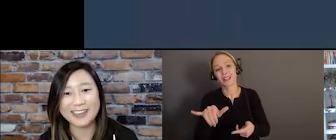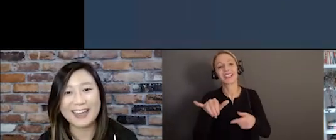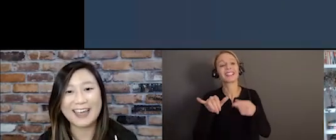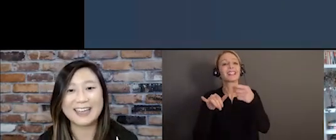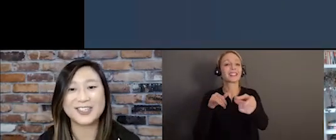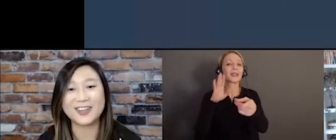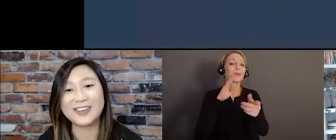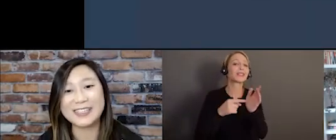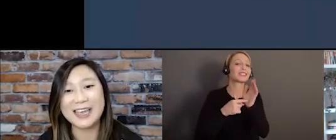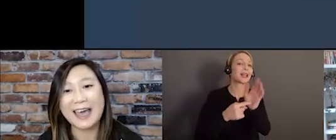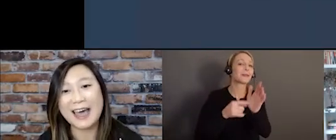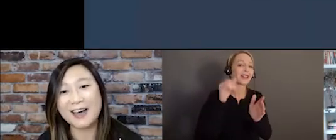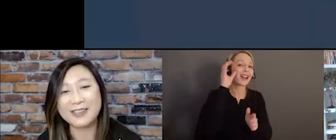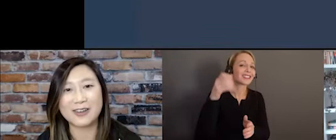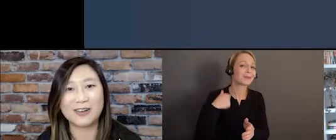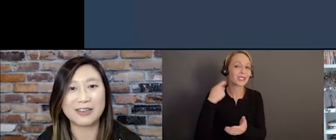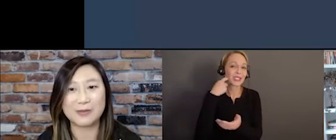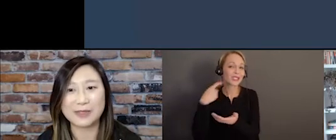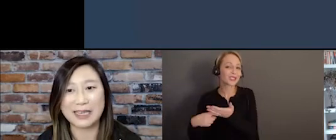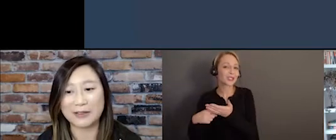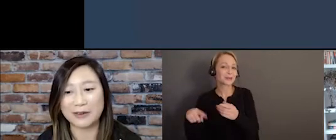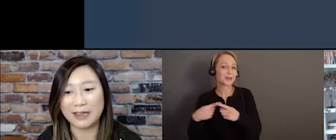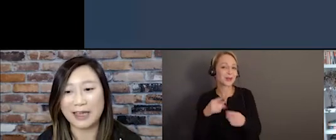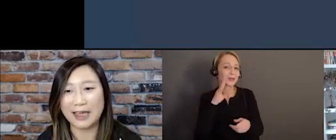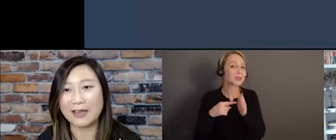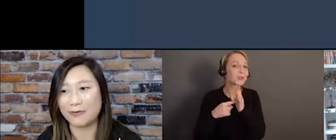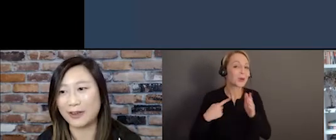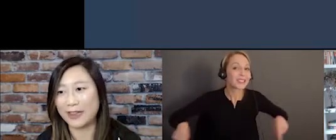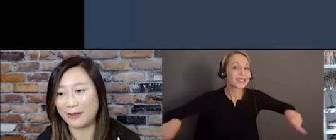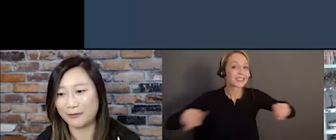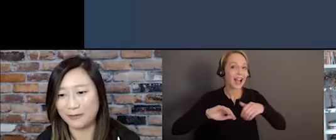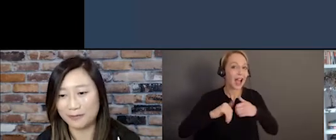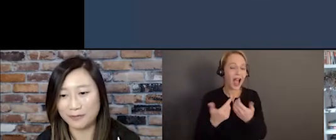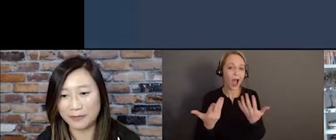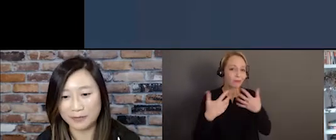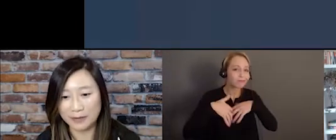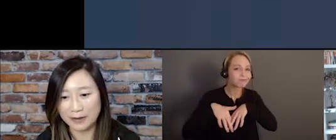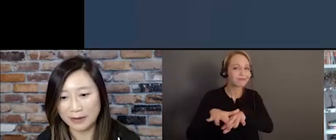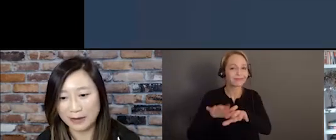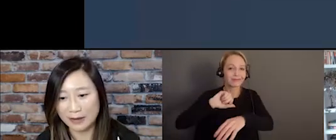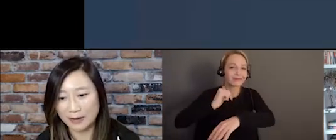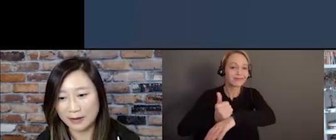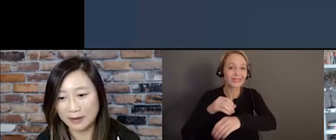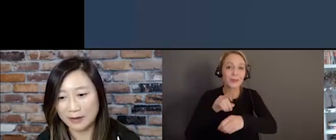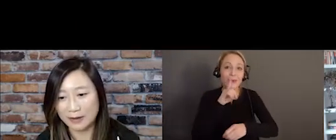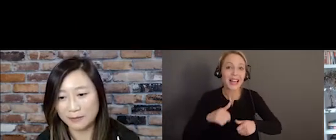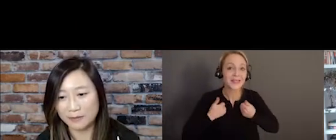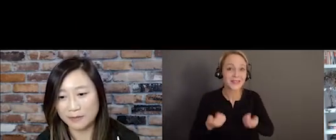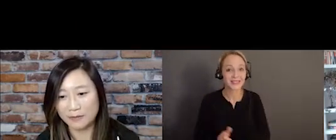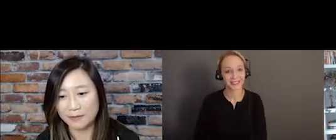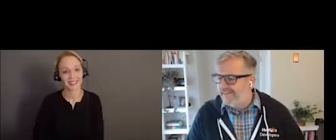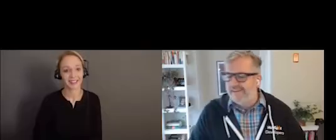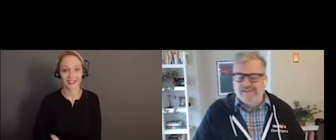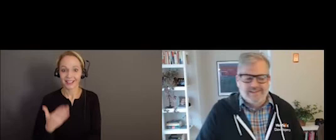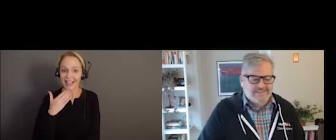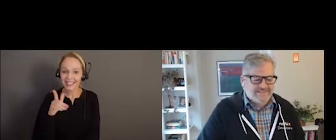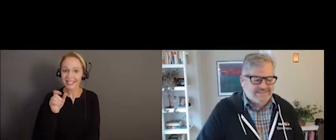WILL DEMONSTRATE THE CONCEPT THAT YOU SPOKE OF AND HOW IT COMES TOGETHER IN REAL LIFE.